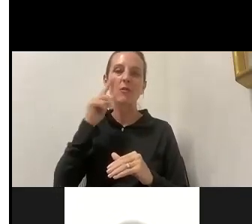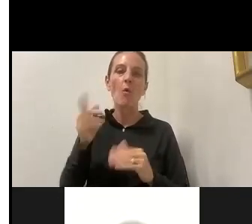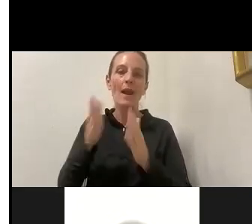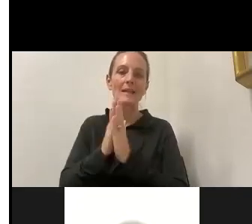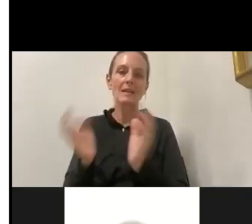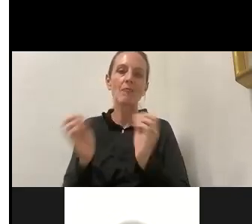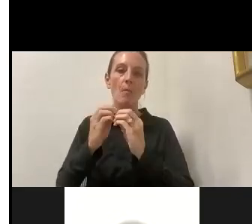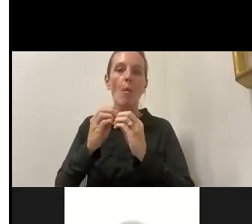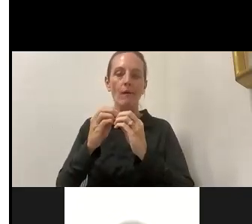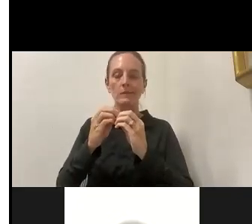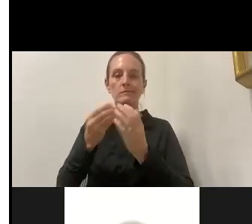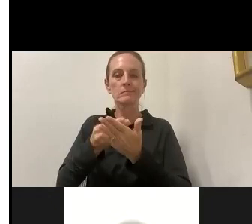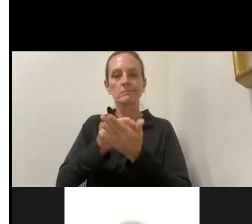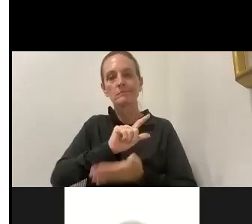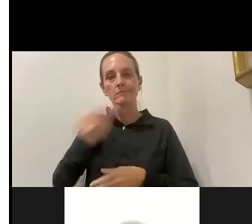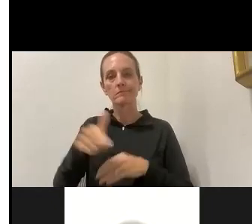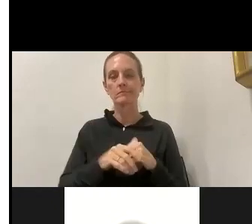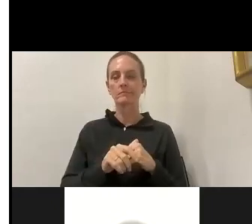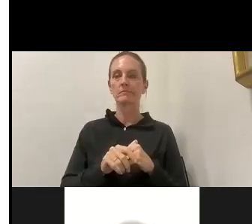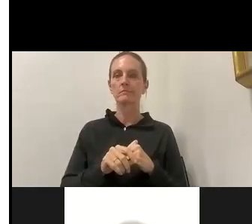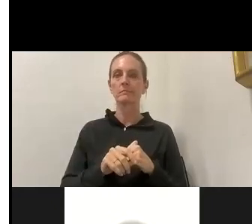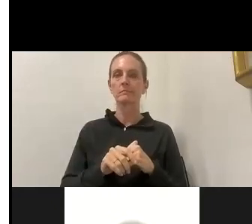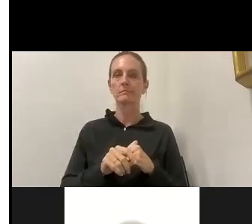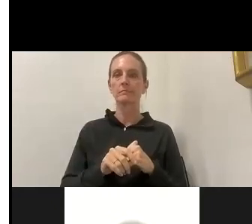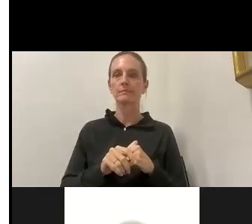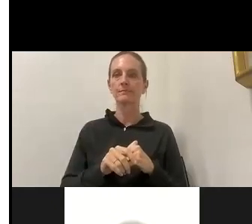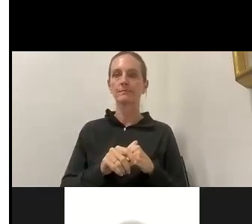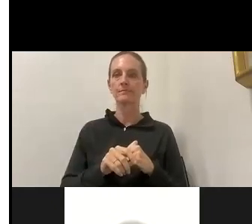Another thing to keep in mind too, quite often funders, if you have costs that are over five